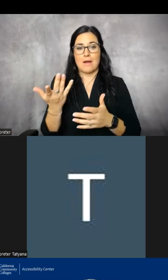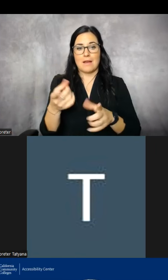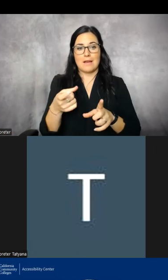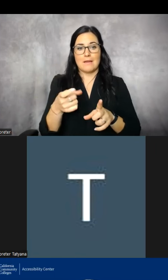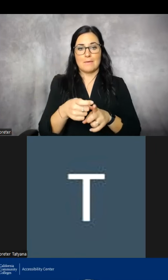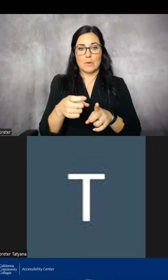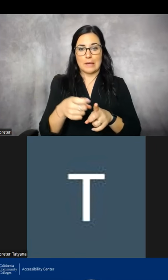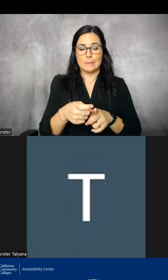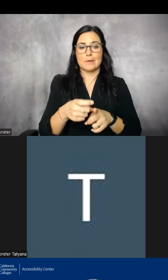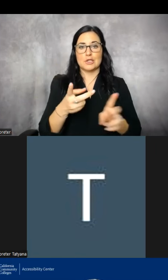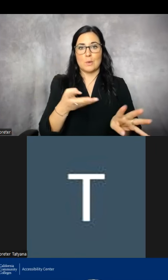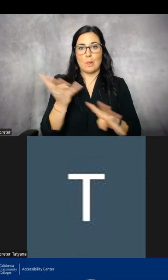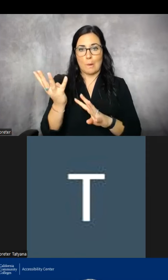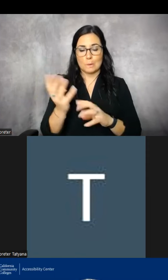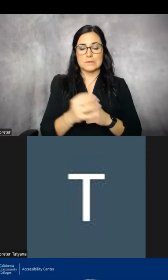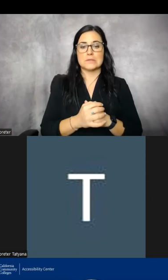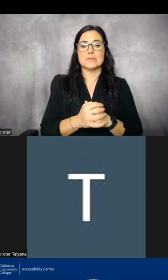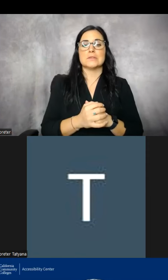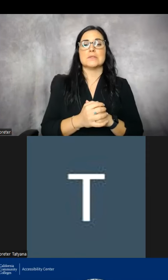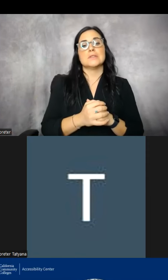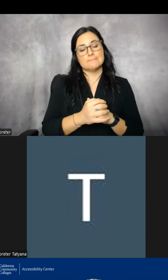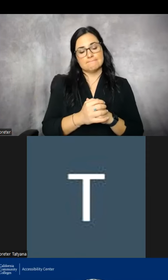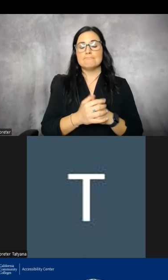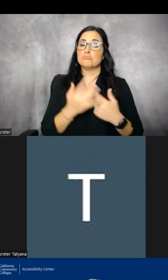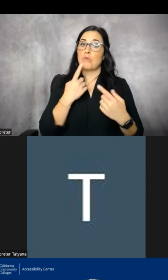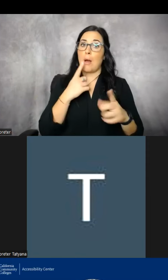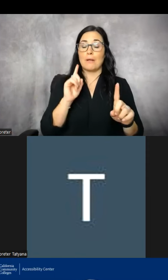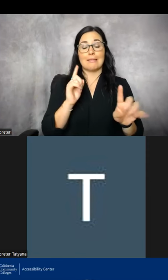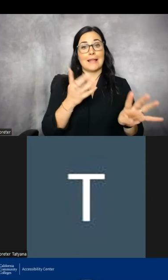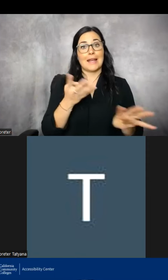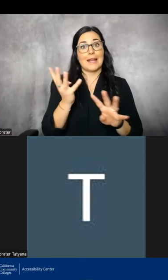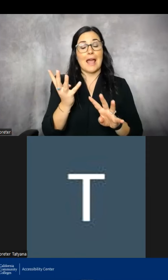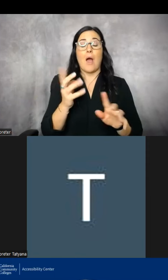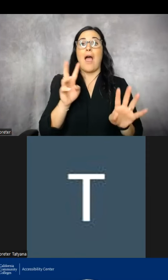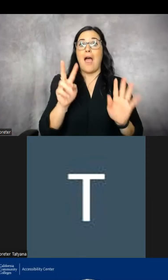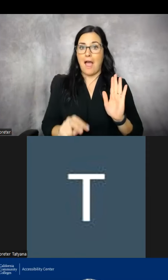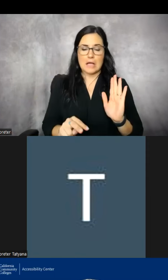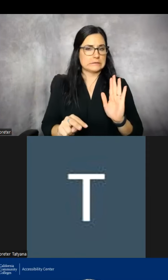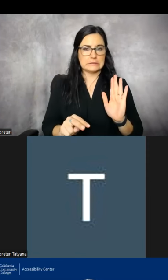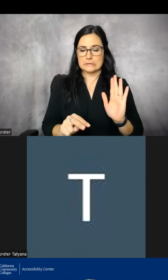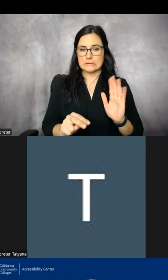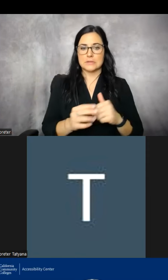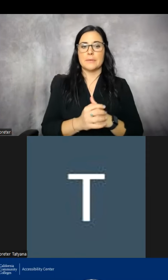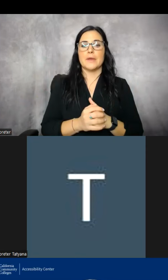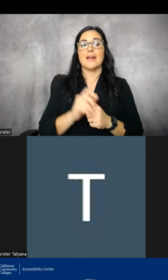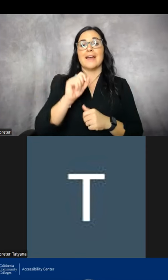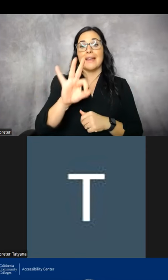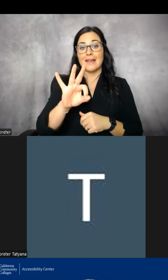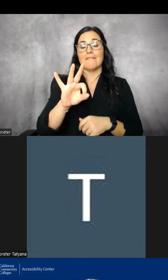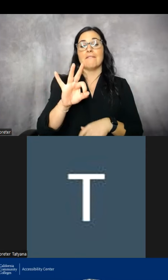So that it properly announces the text. Or if it converts text to braille,